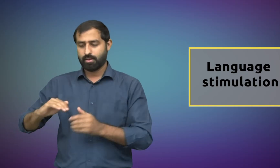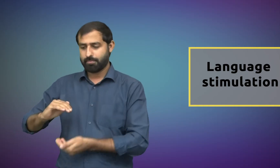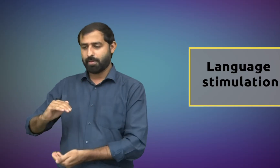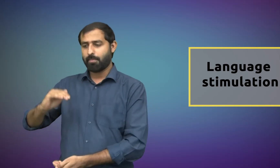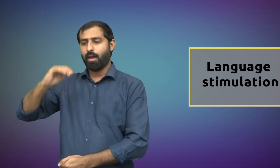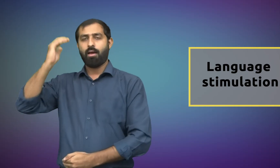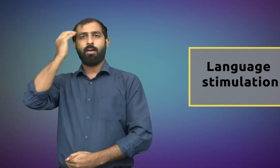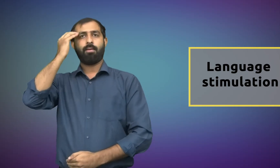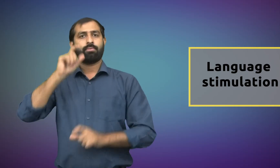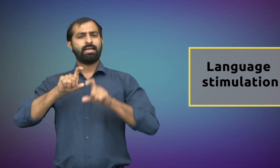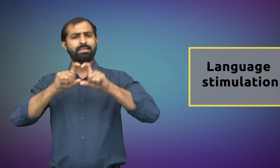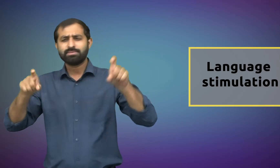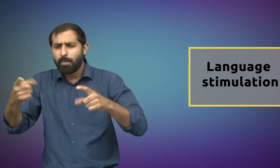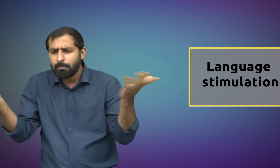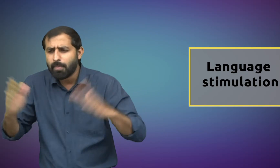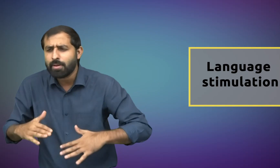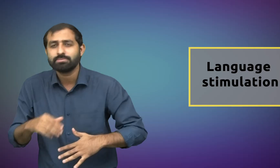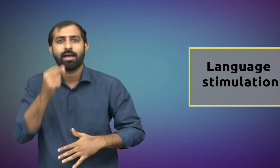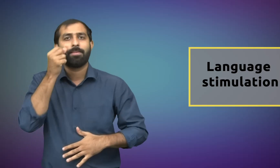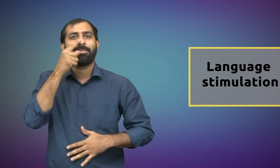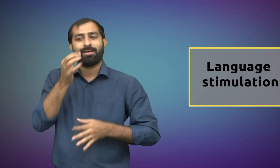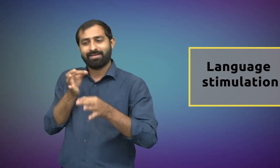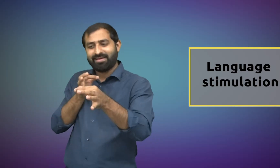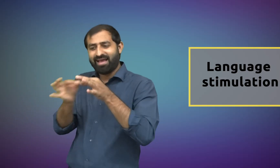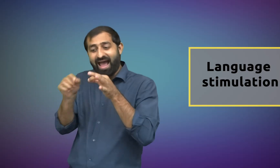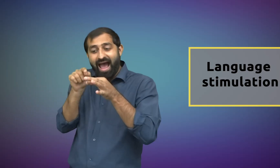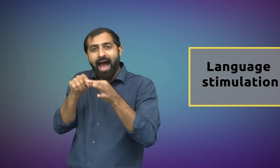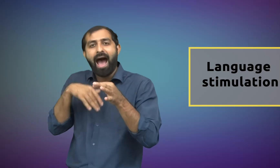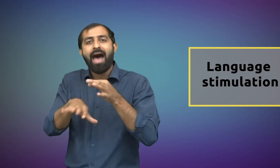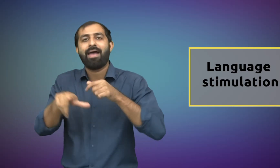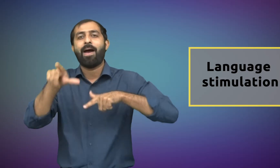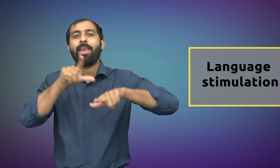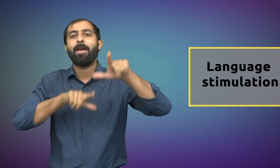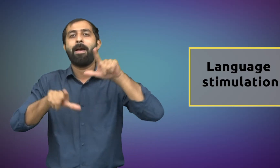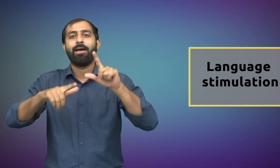Language stimulation happens when adults use language to respond to child's communication attempts